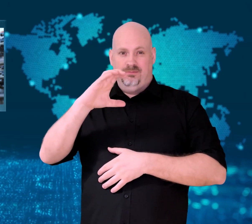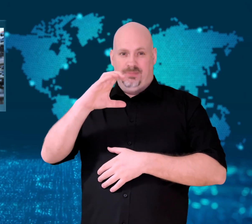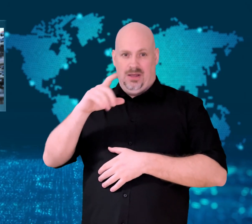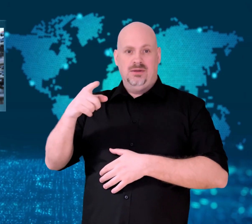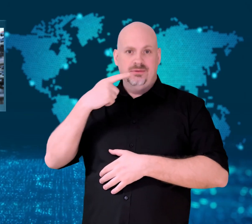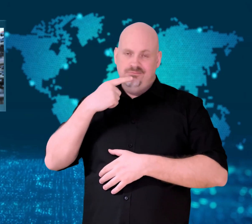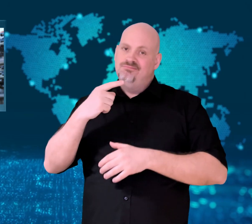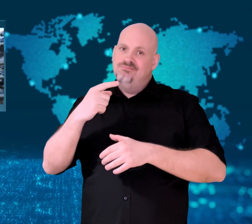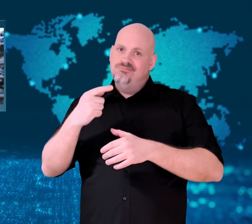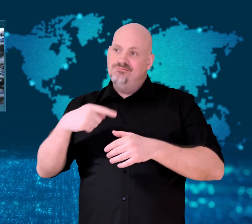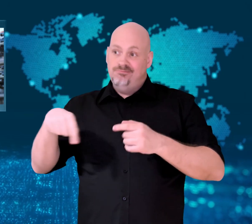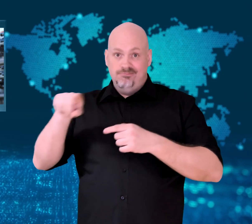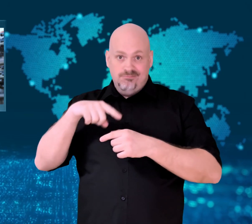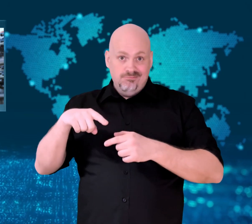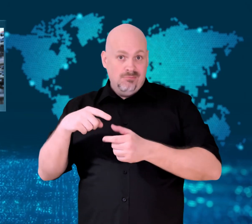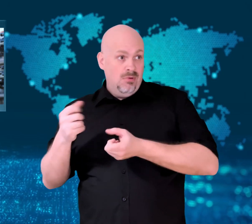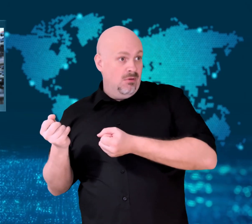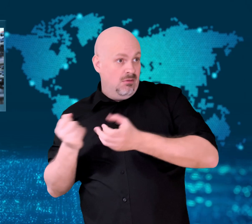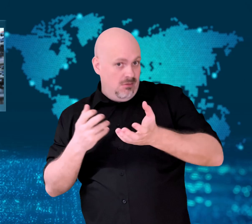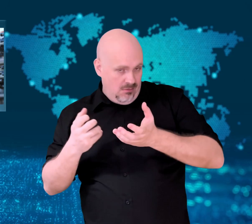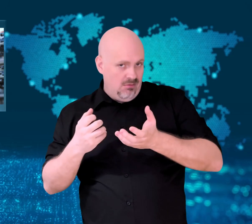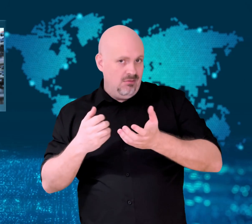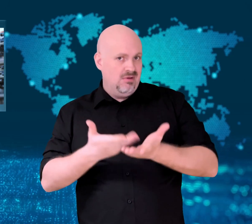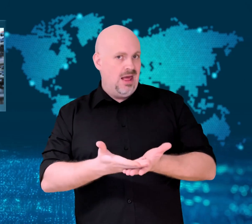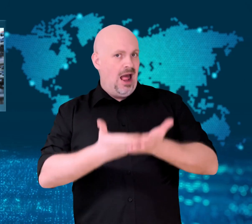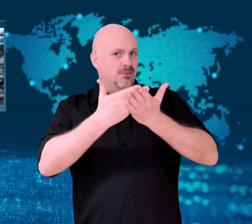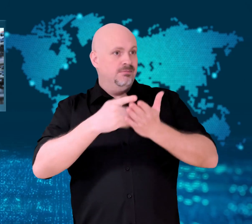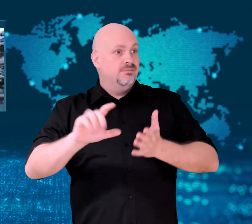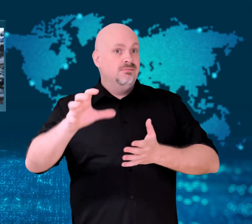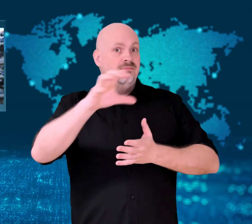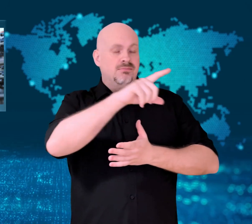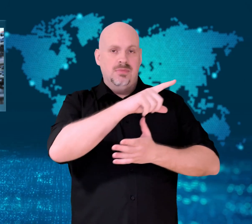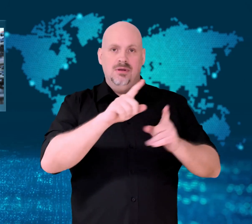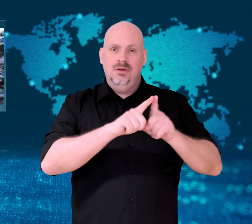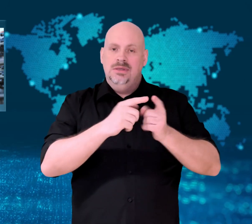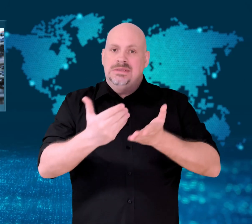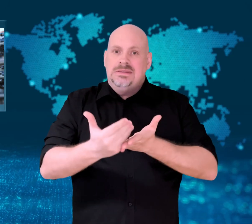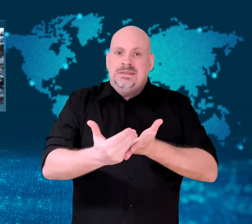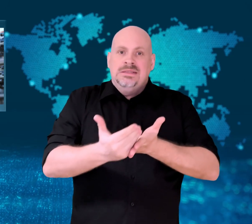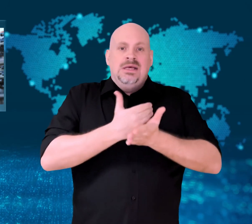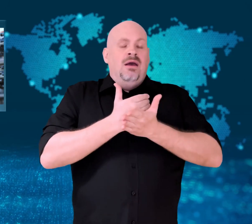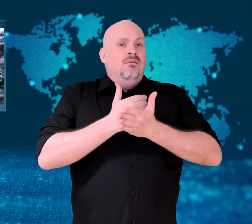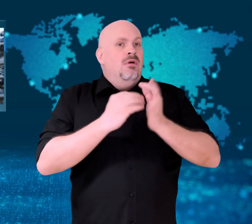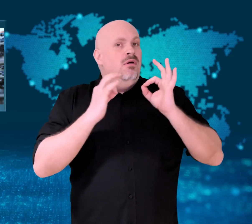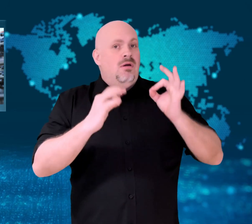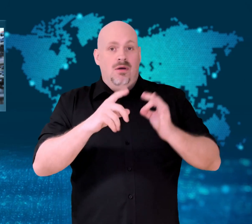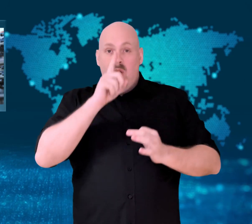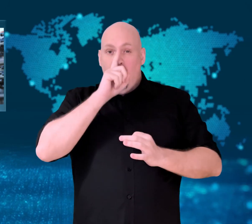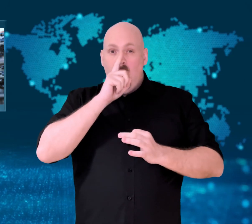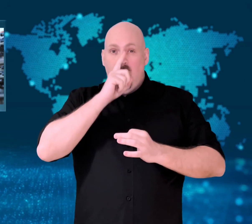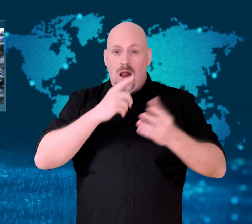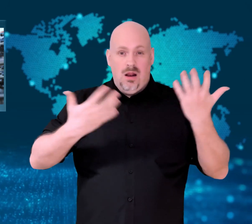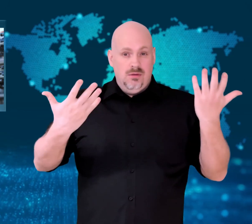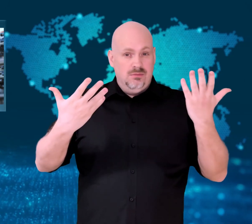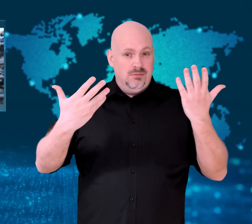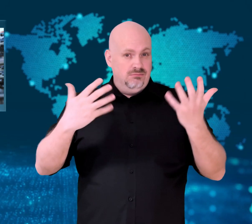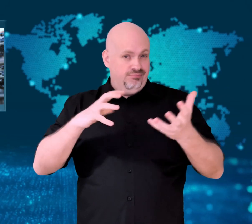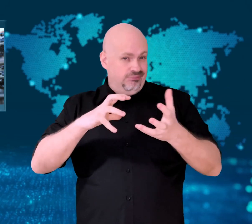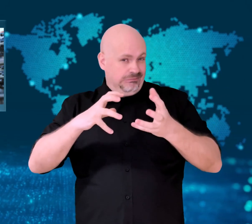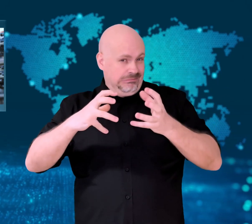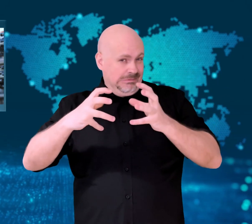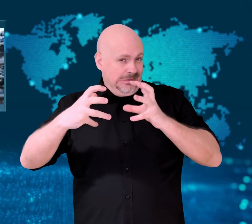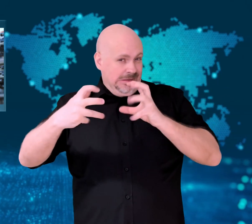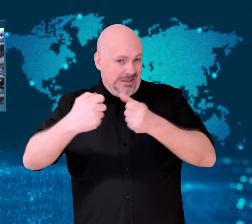of many countries as the oil market is currently stretched thin.